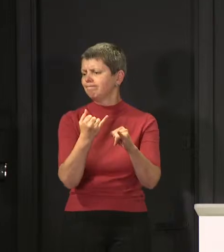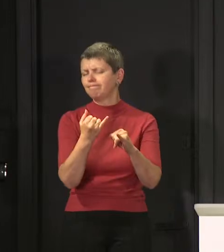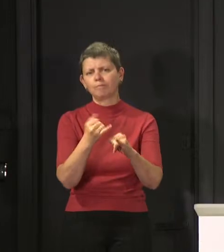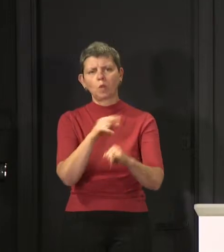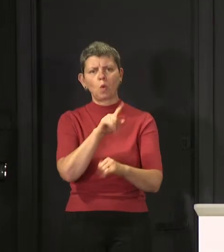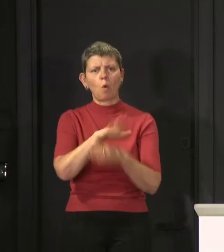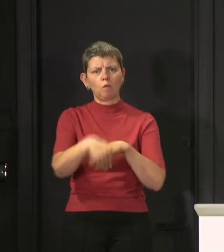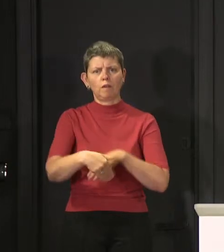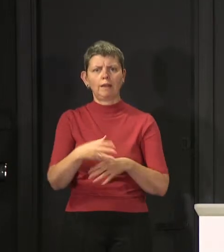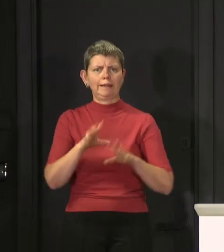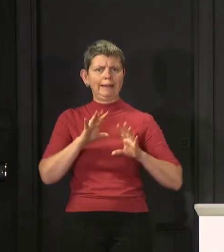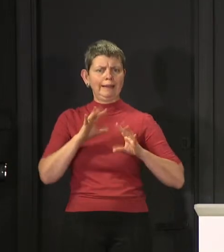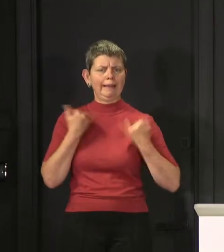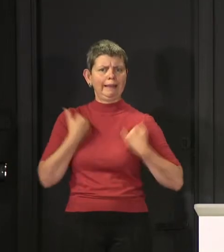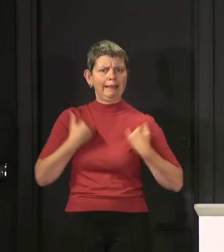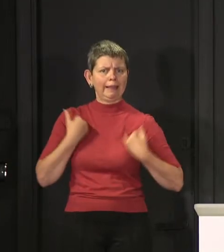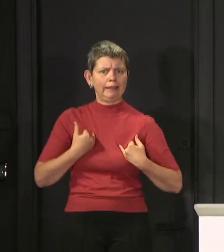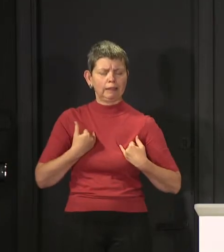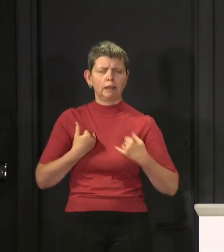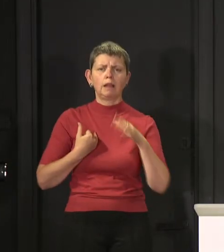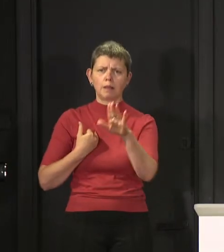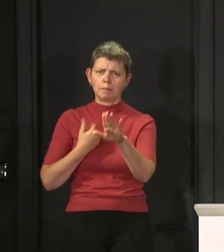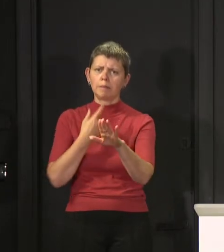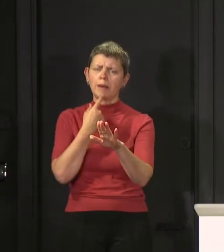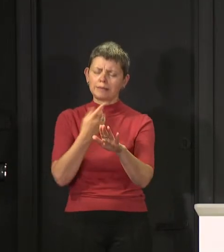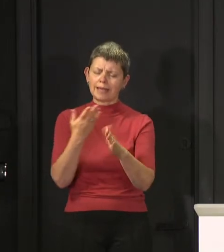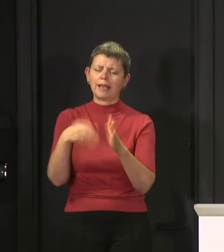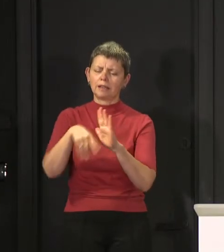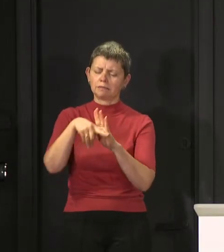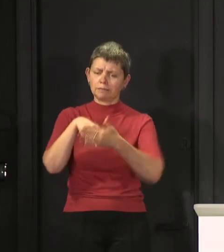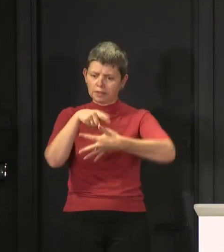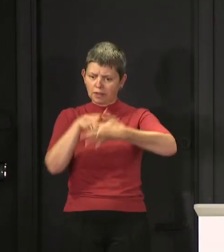and what I'll say in a moment about the need to comply with the rules, it is nobody's fault